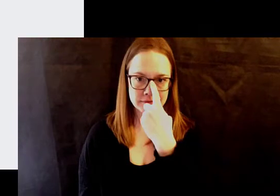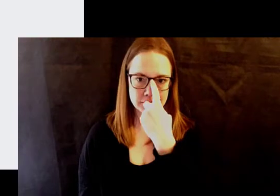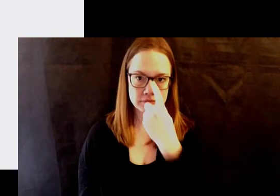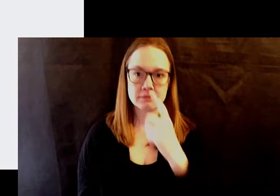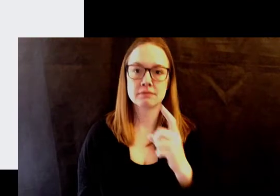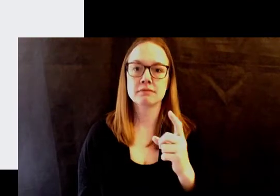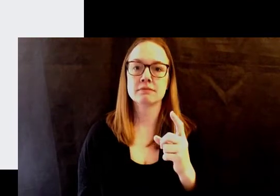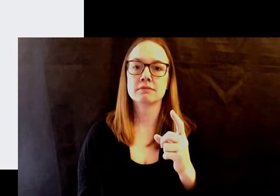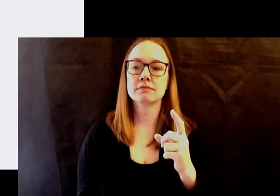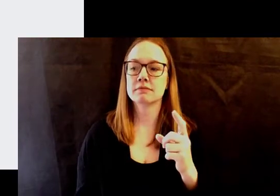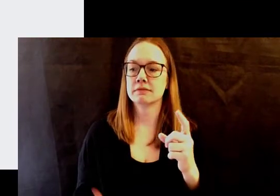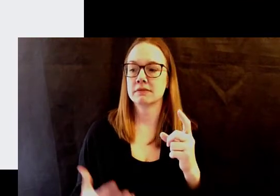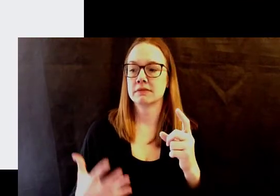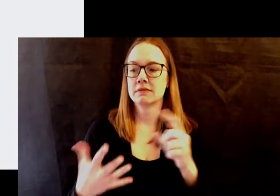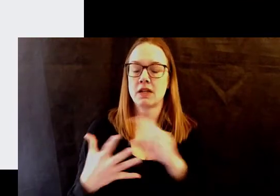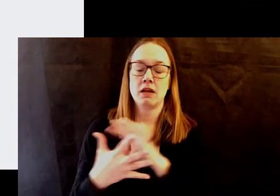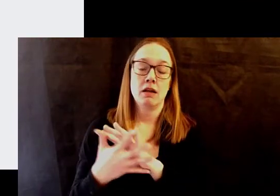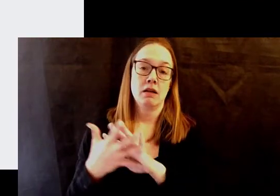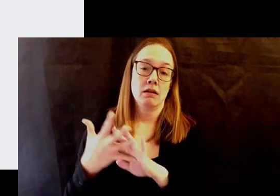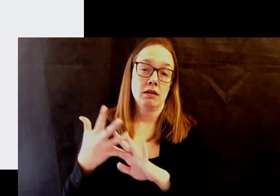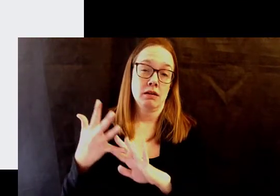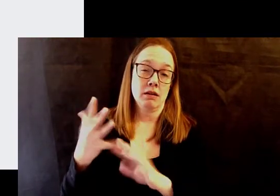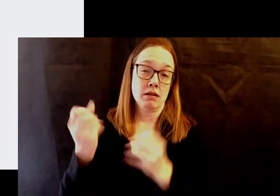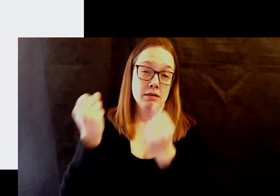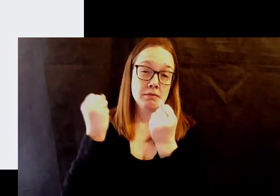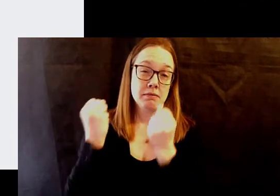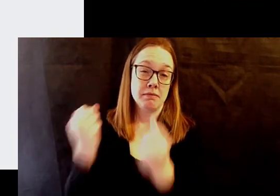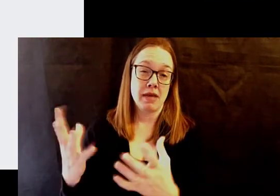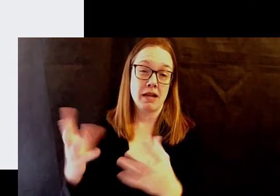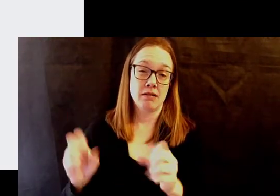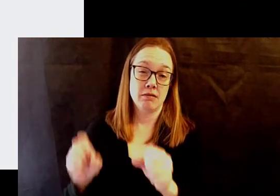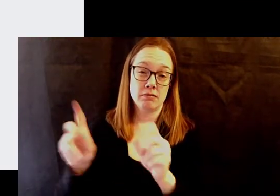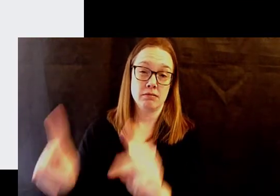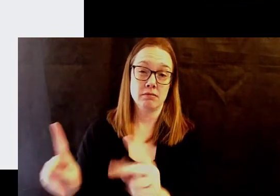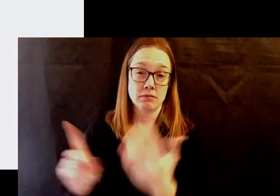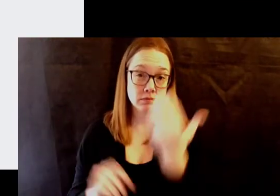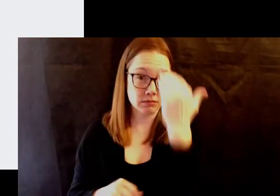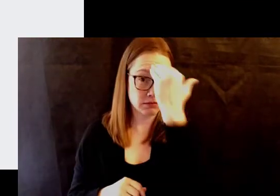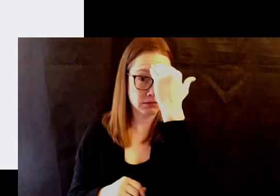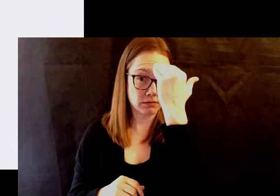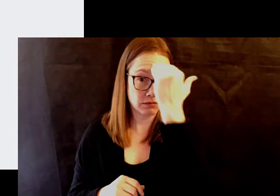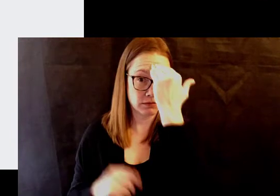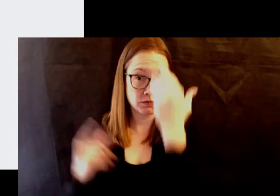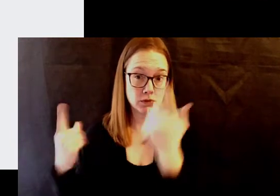So there are a lot of ways to stay in the know about what is going on.